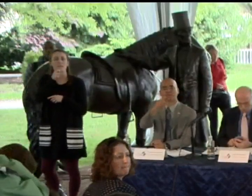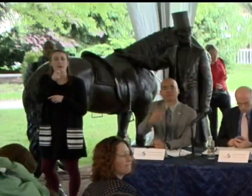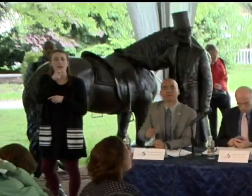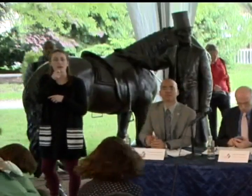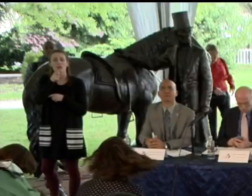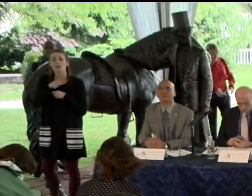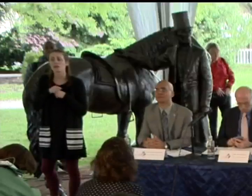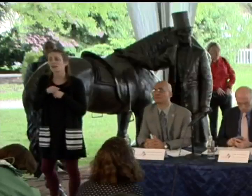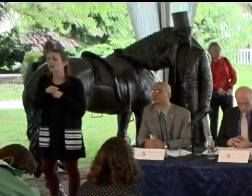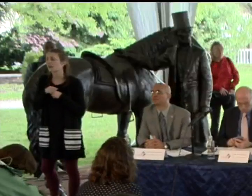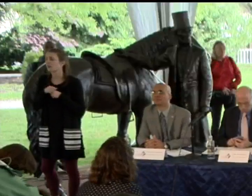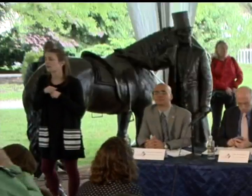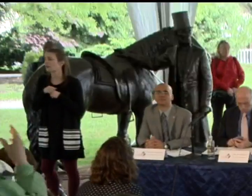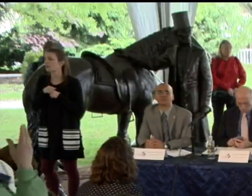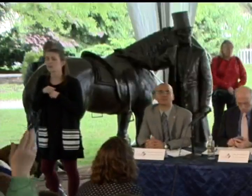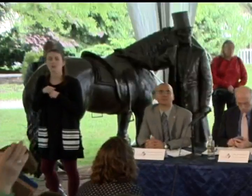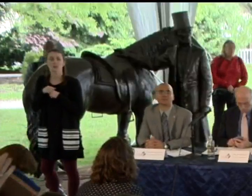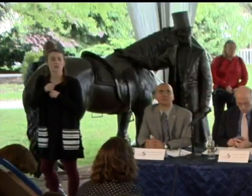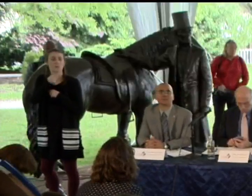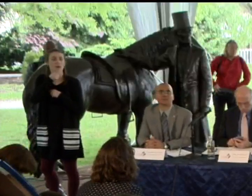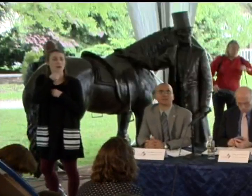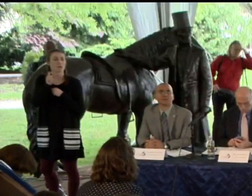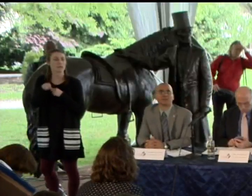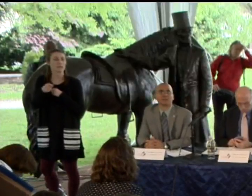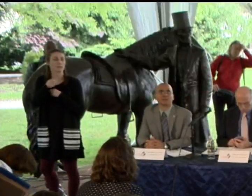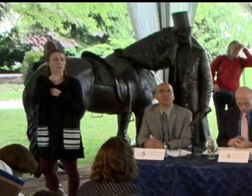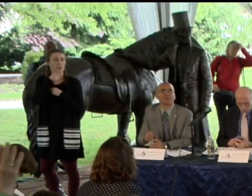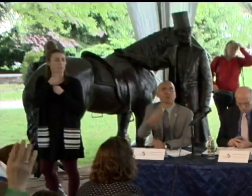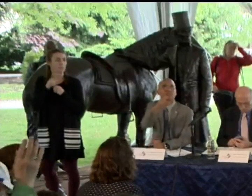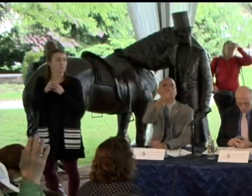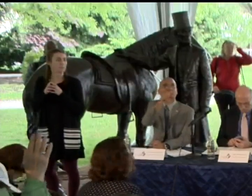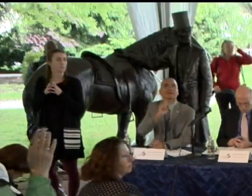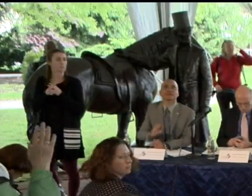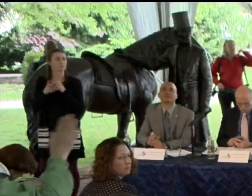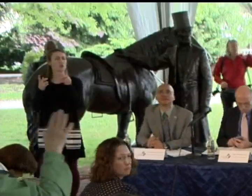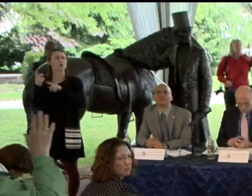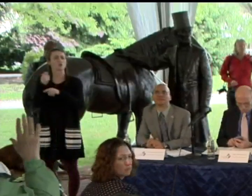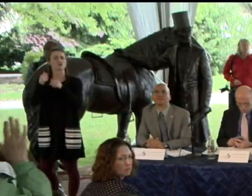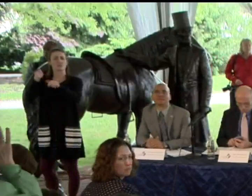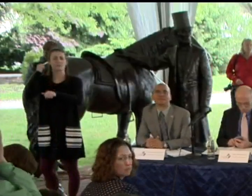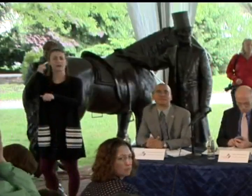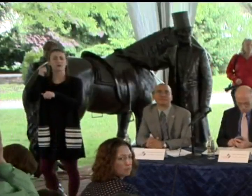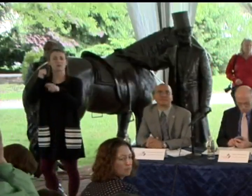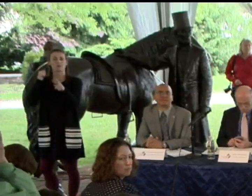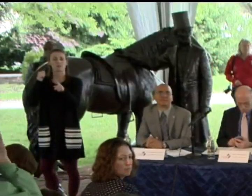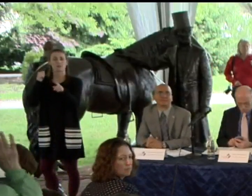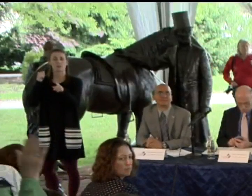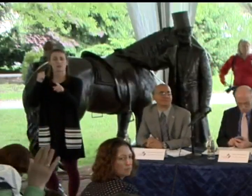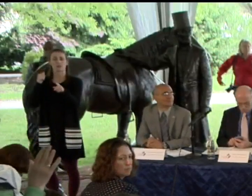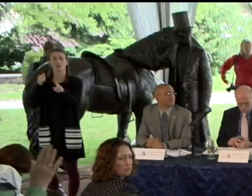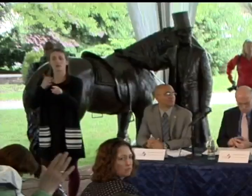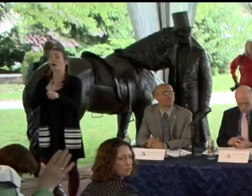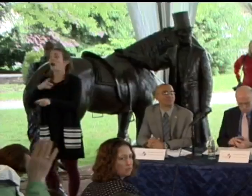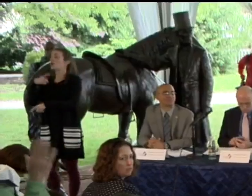OKAY. RIGHT HERE.